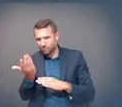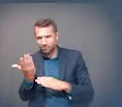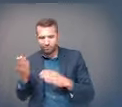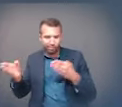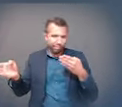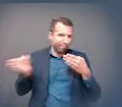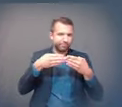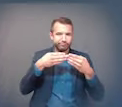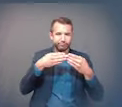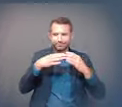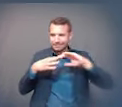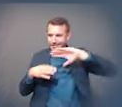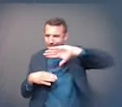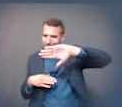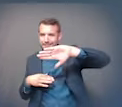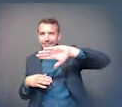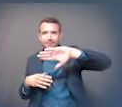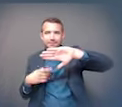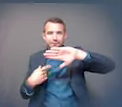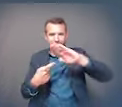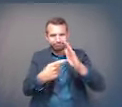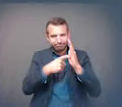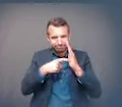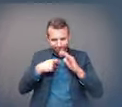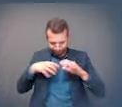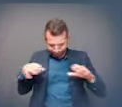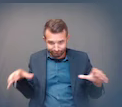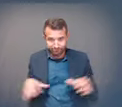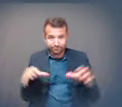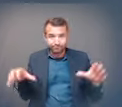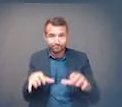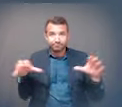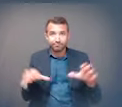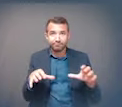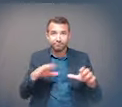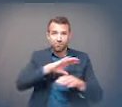And this is for the ones who will continue to push until every barrier falls.